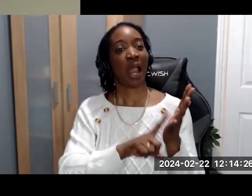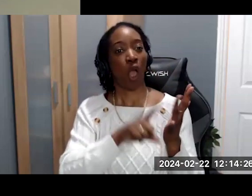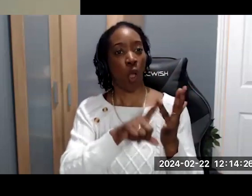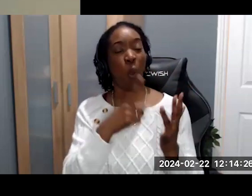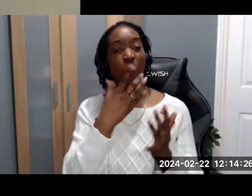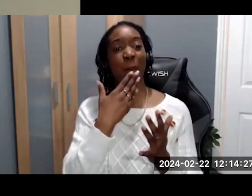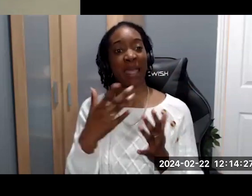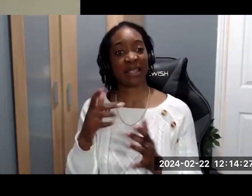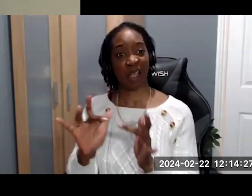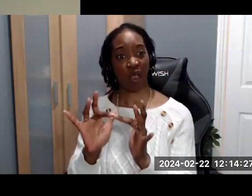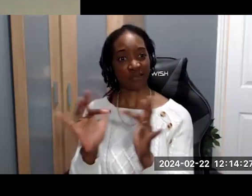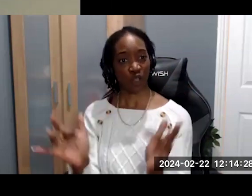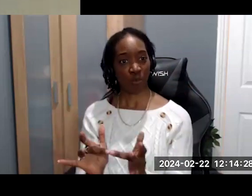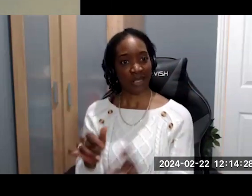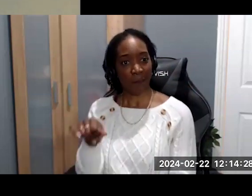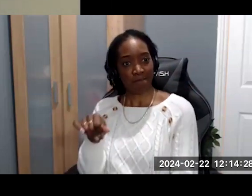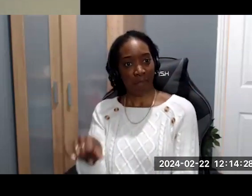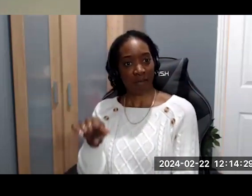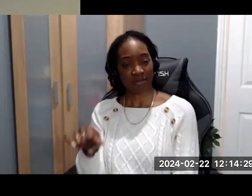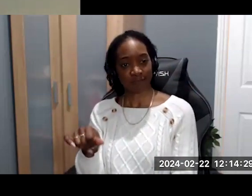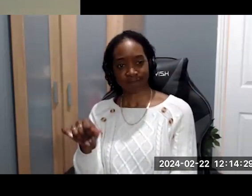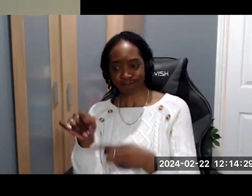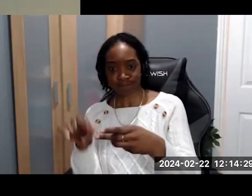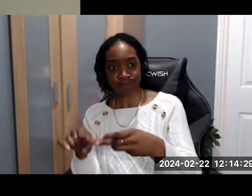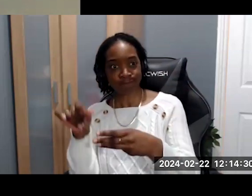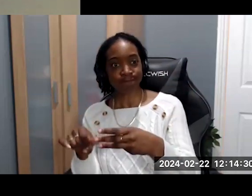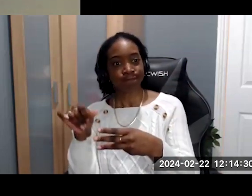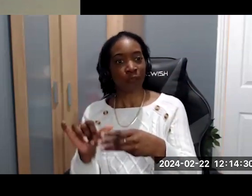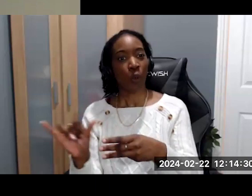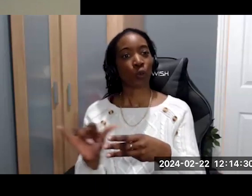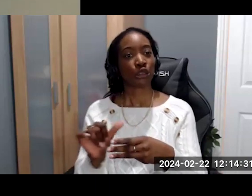interpretation icon and the corresponding interpreter will appear The Interpreter